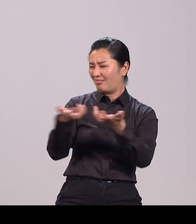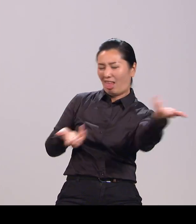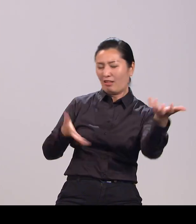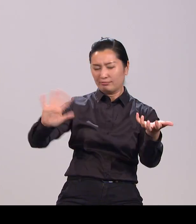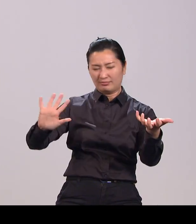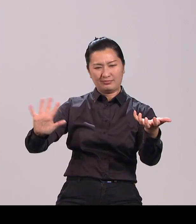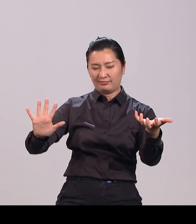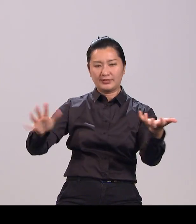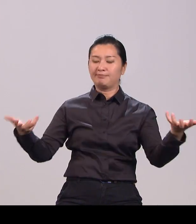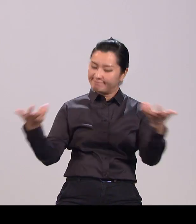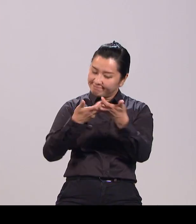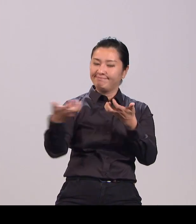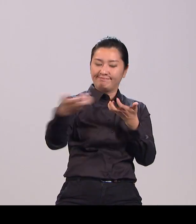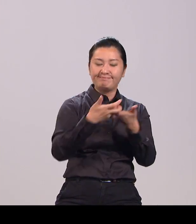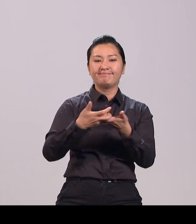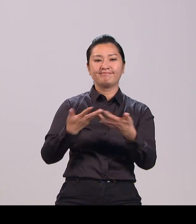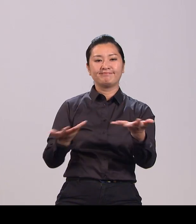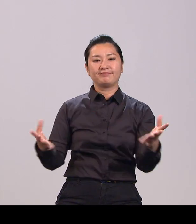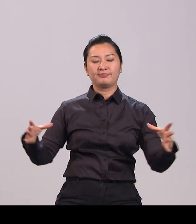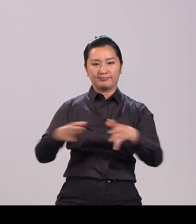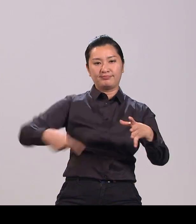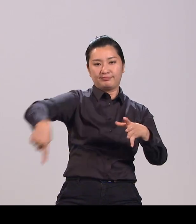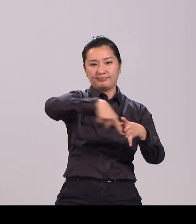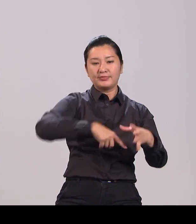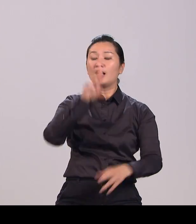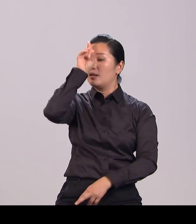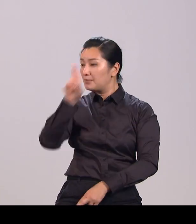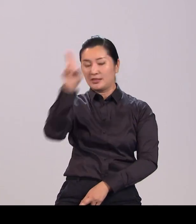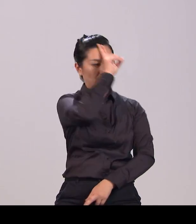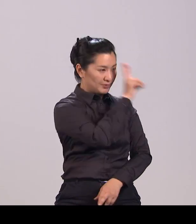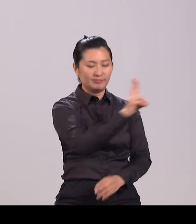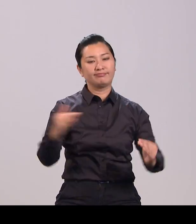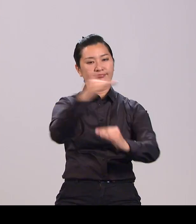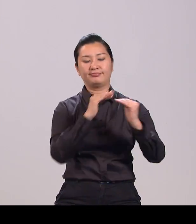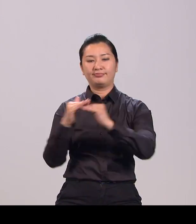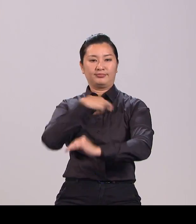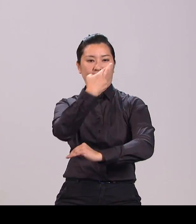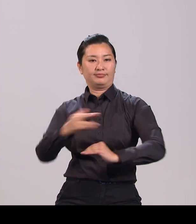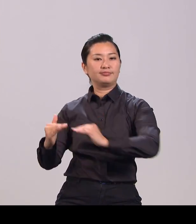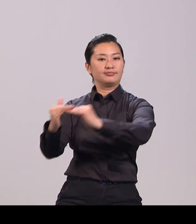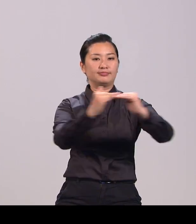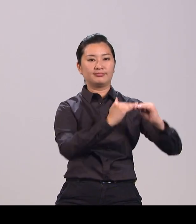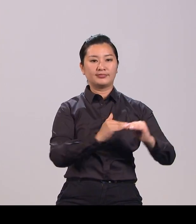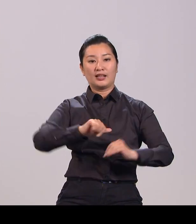We have to respect one another’s religions, we cannot treat other groups as infidels.